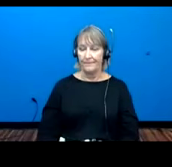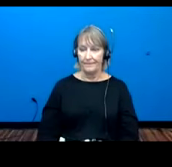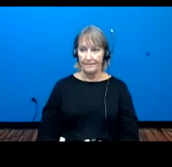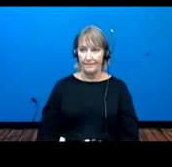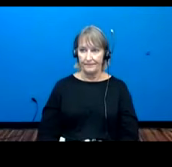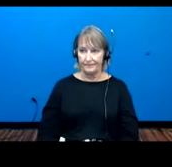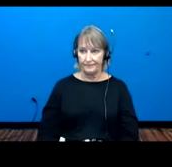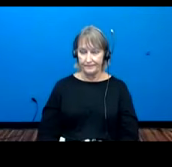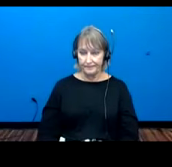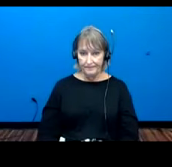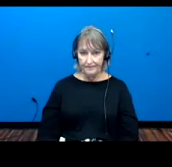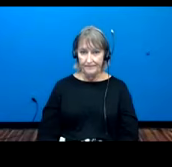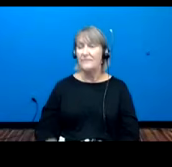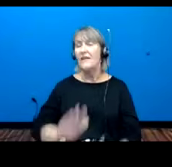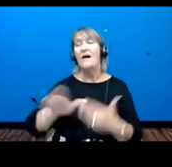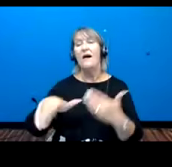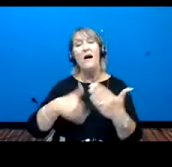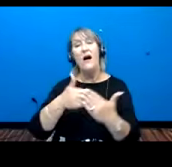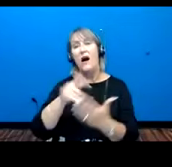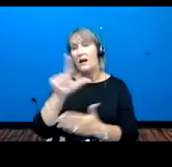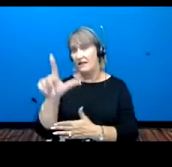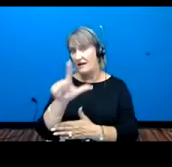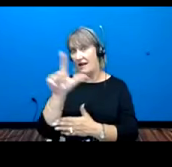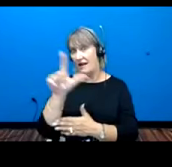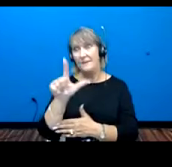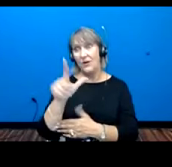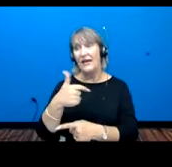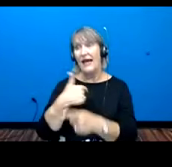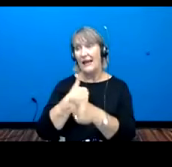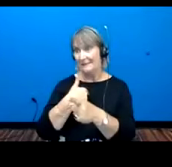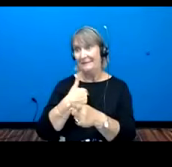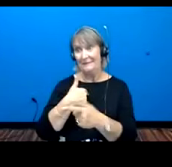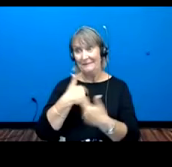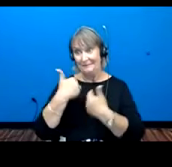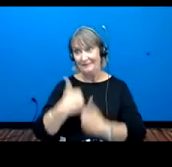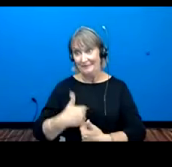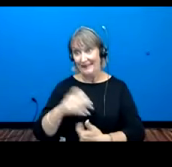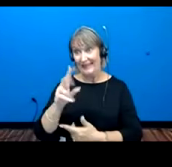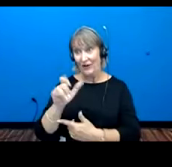to all of the libraries. I am a long-term user of GLASS.